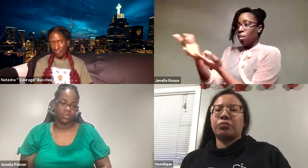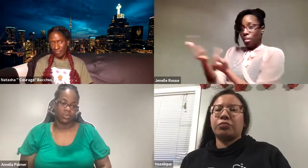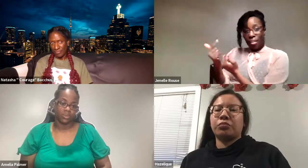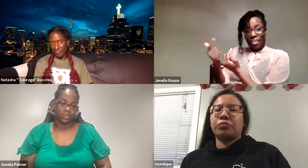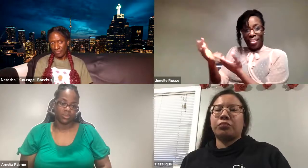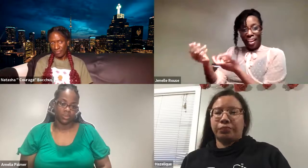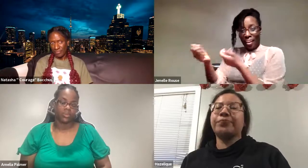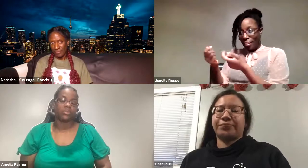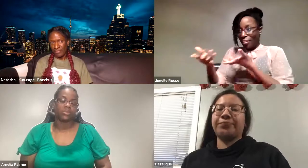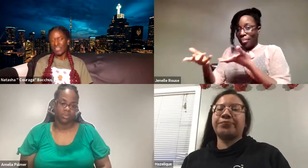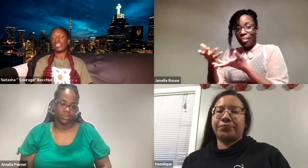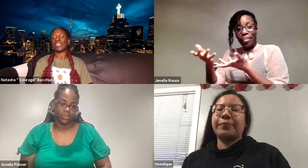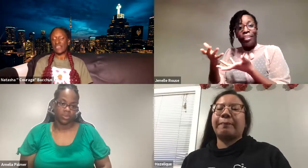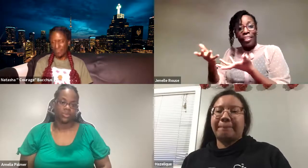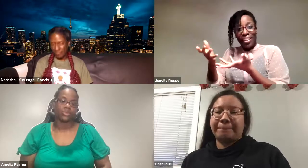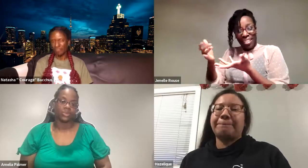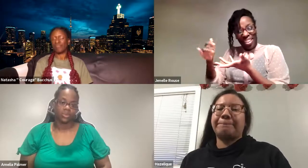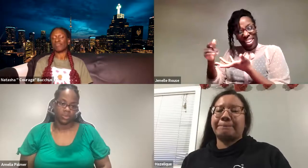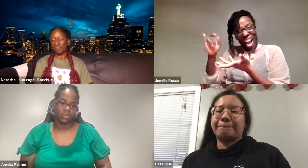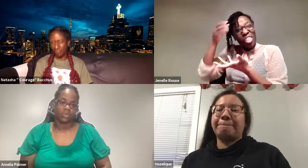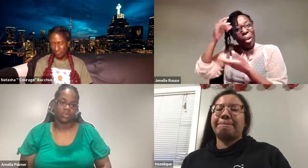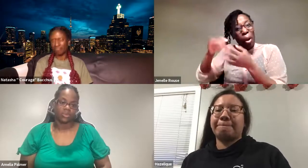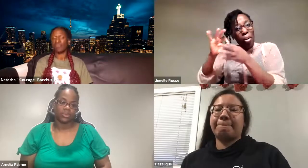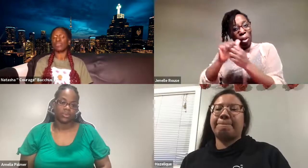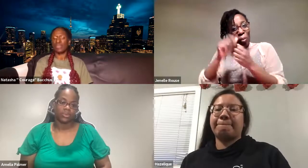and how someone might respond to me and how we respond to each other and that interaction